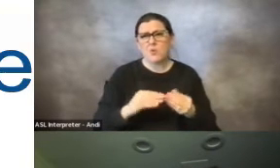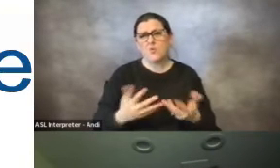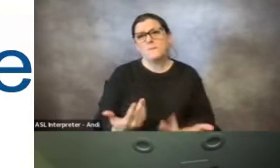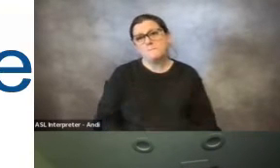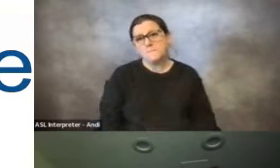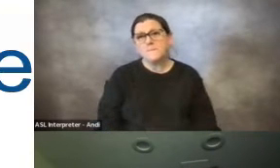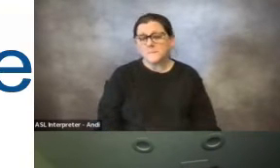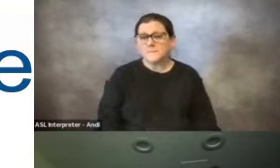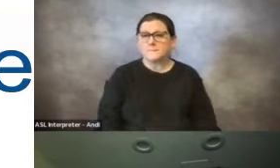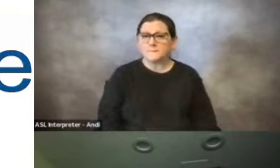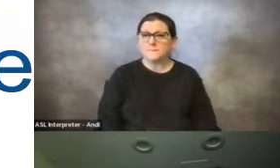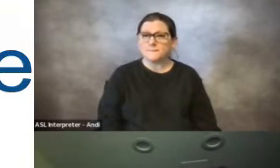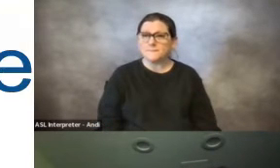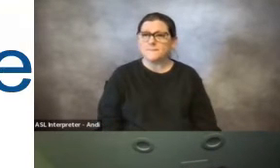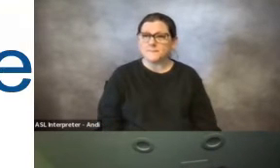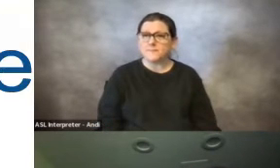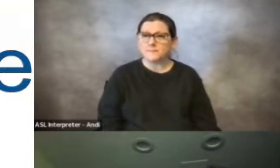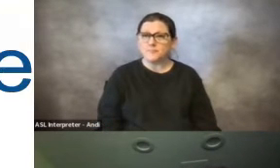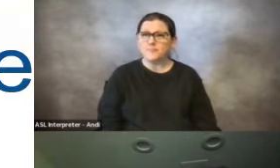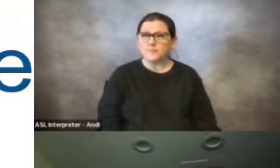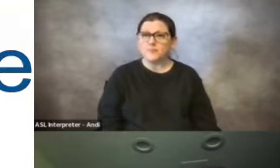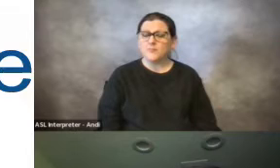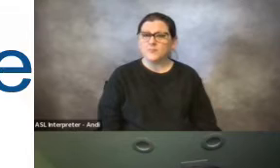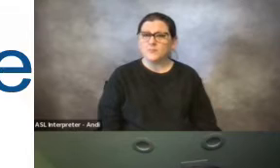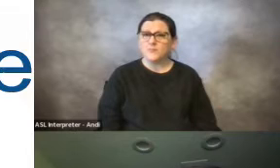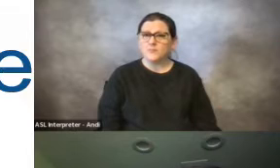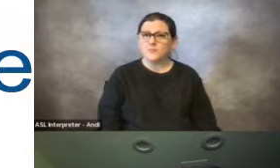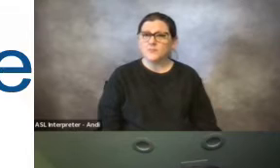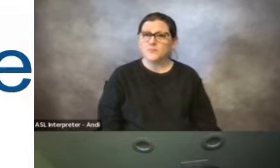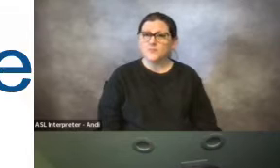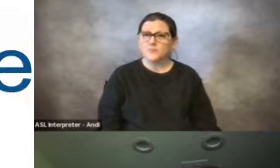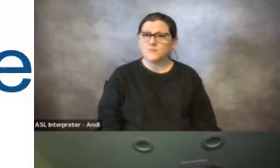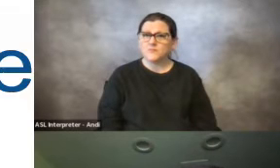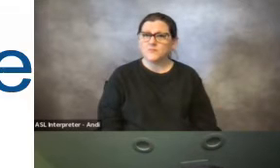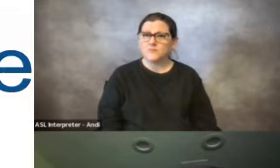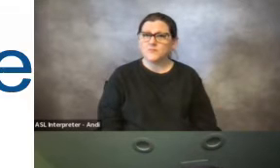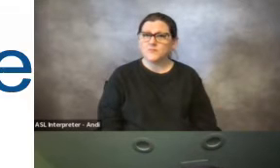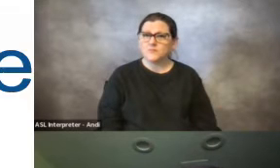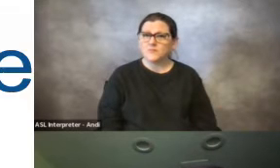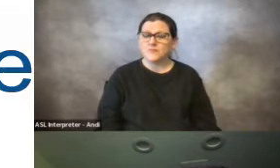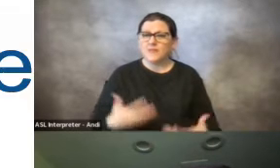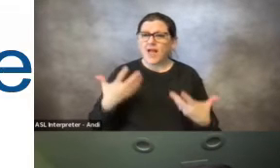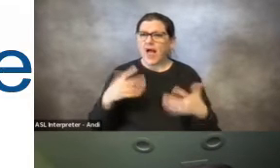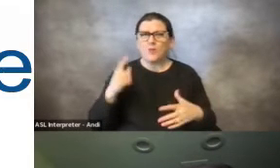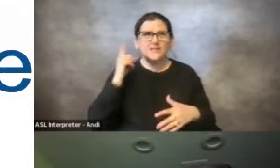know, not to sound all doom and gloom, because it's not, but I think sometimes that brain injury, fatigue, can also lead